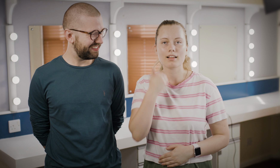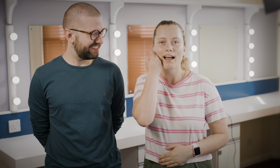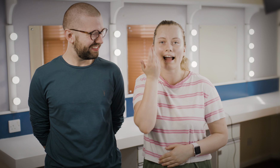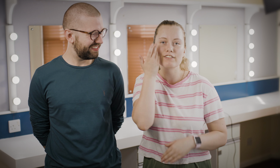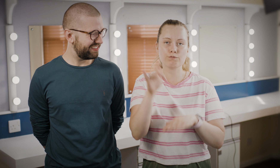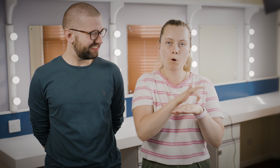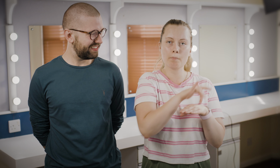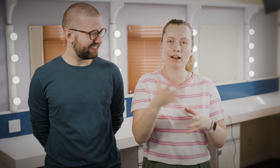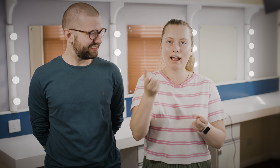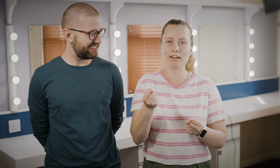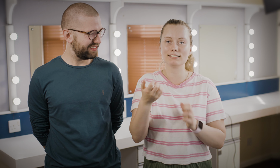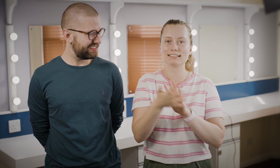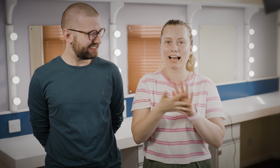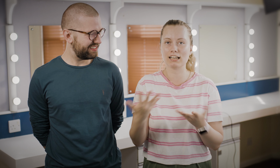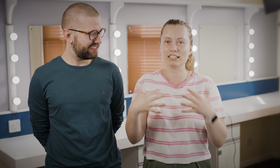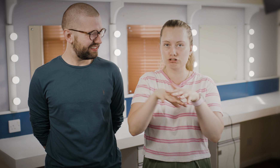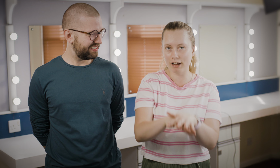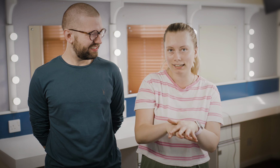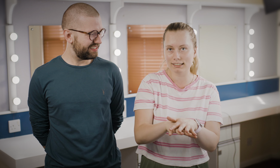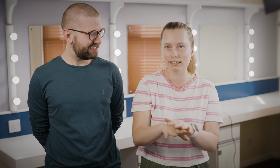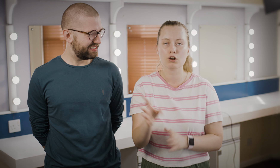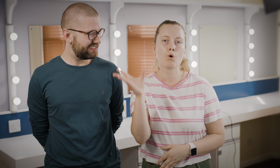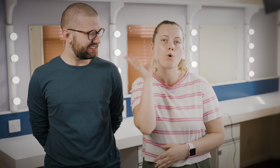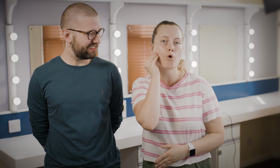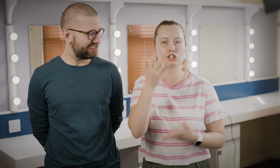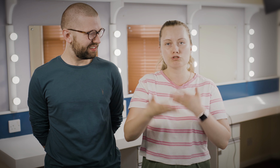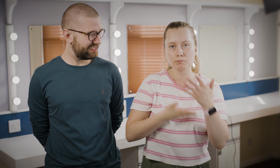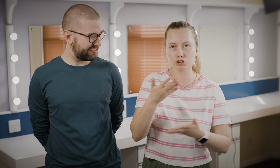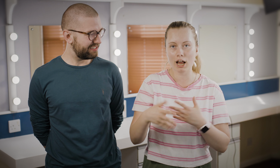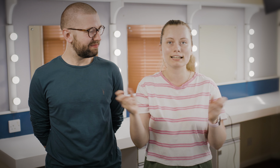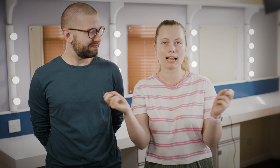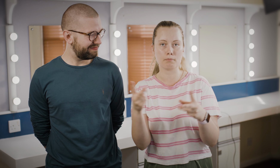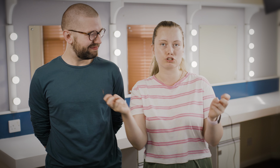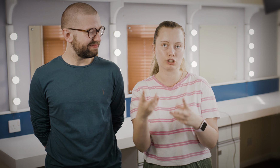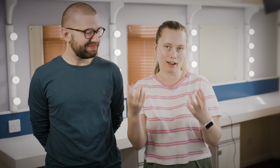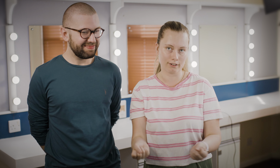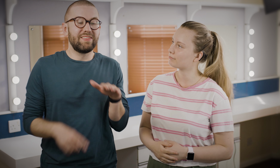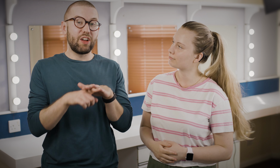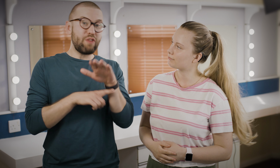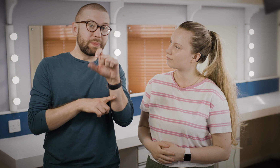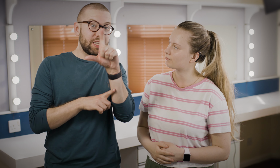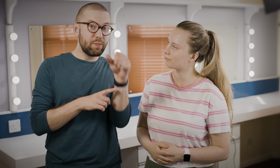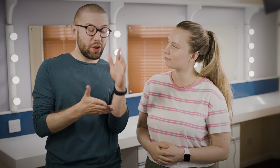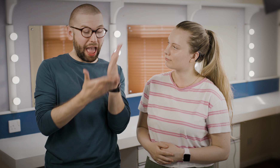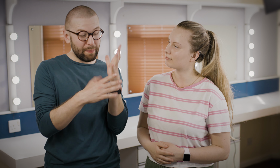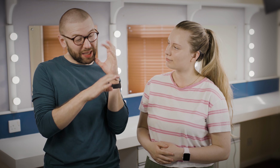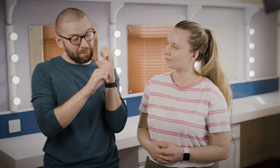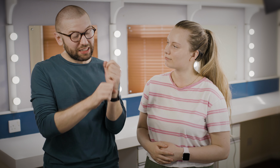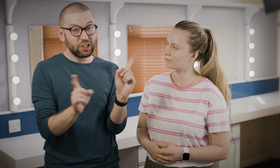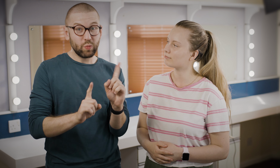Every performance will feature the use of integrated creative BSL audio description and captioning. Ramps on the Moon is the pioneering